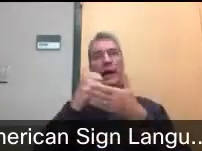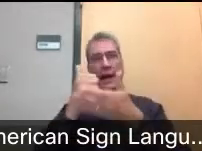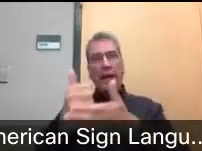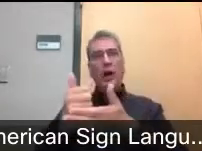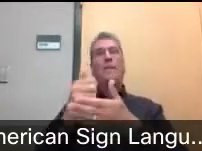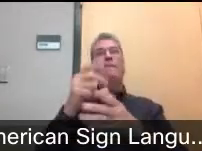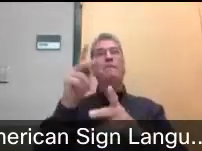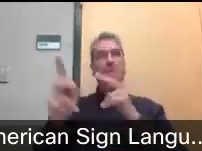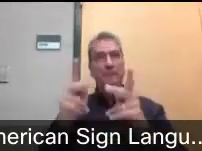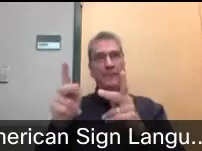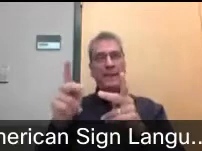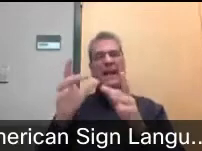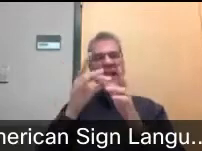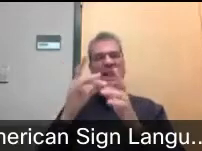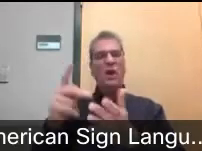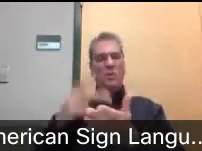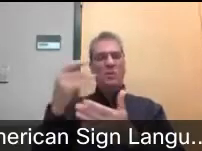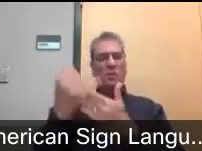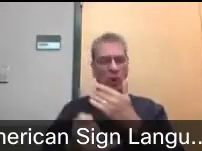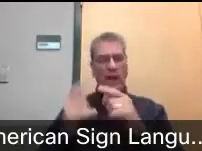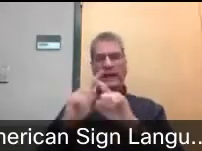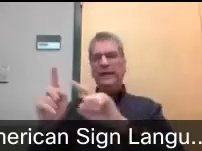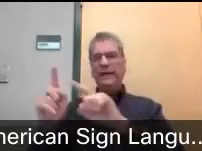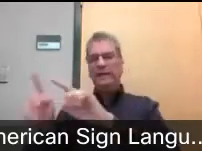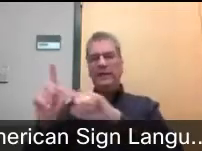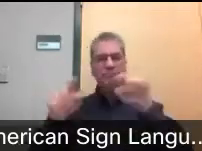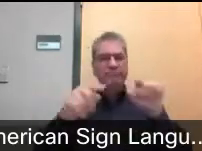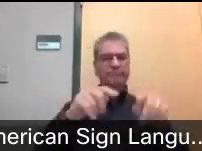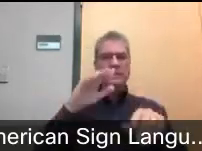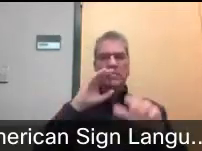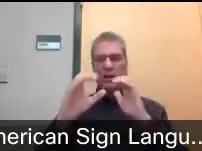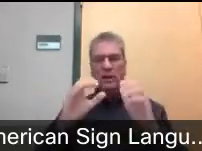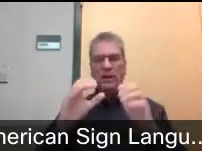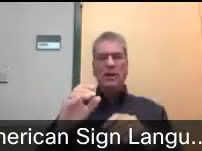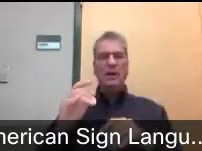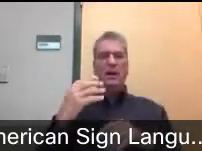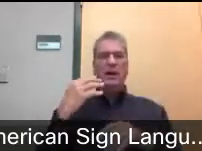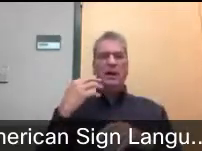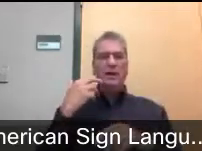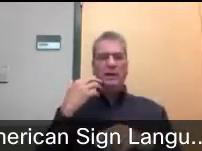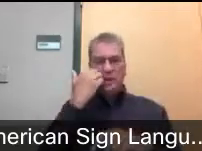He leads projects on a variety of public health issues, including tobacco cessation, opioid